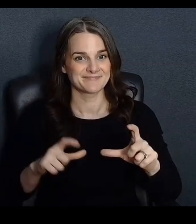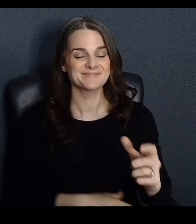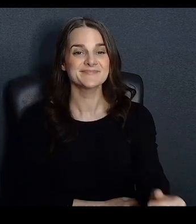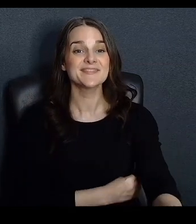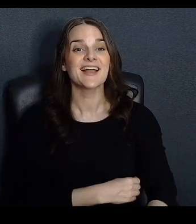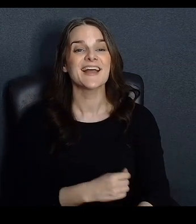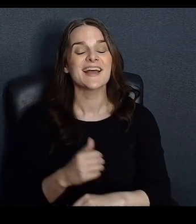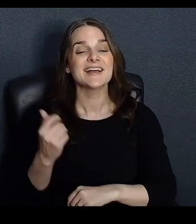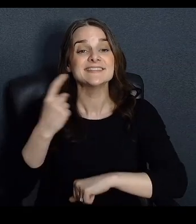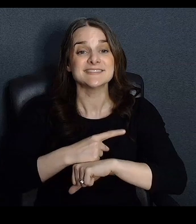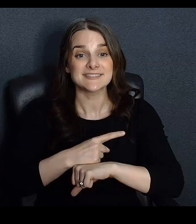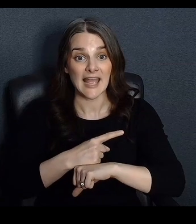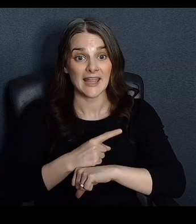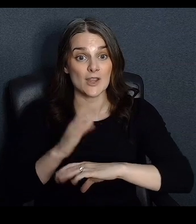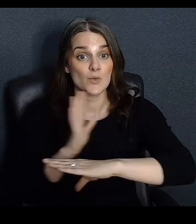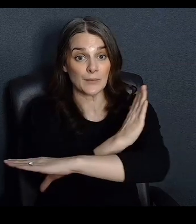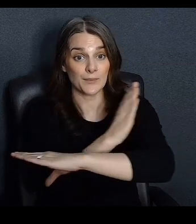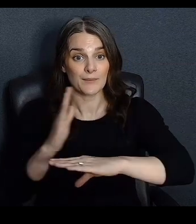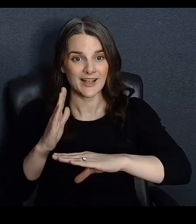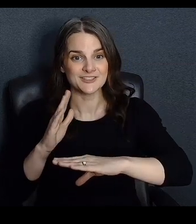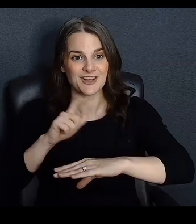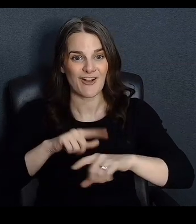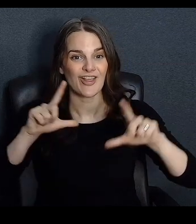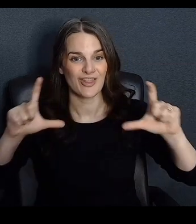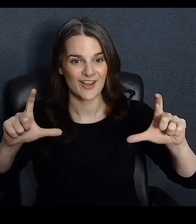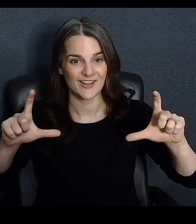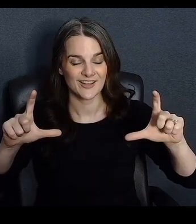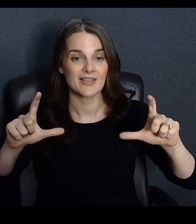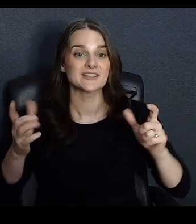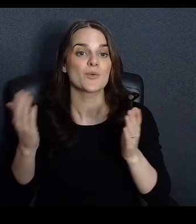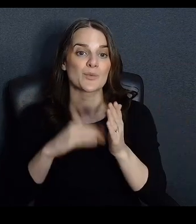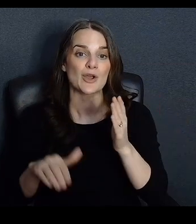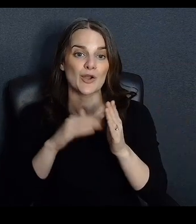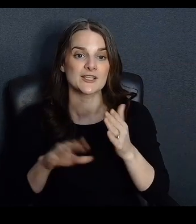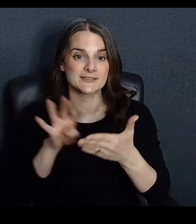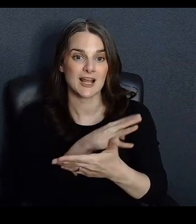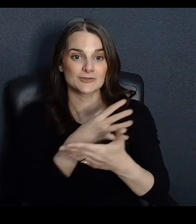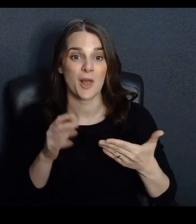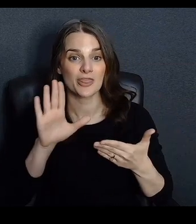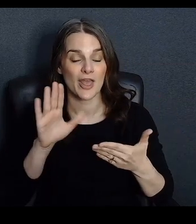So this is for a recurring schedule for someone whose daily tasks or daily schedule